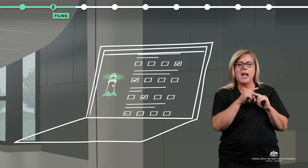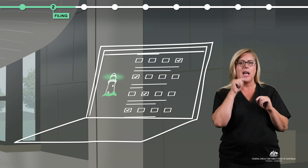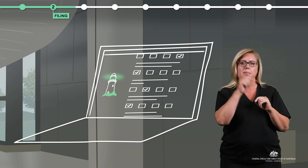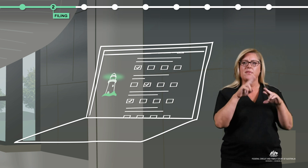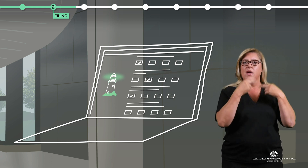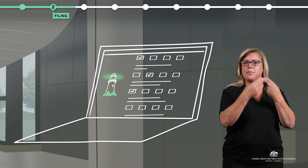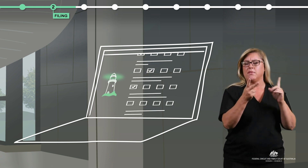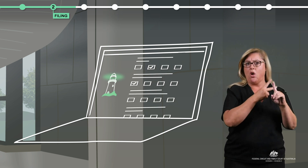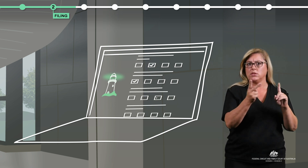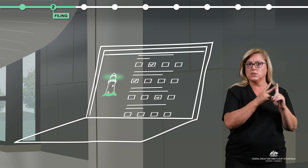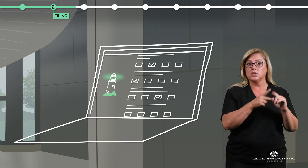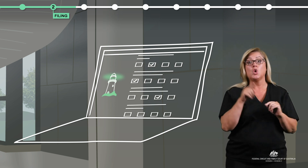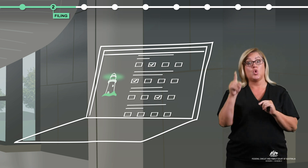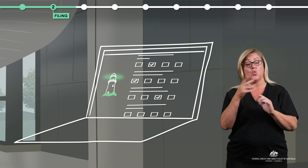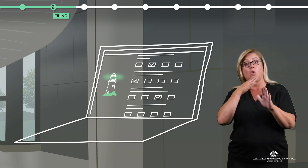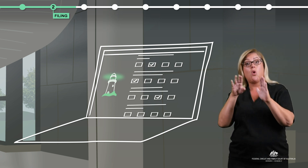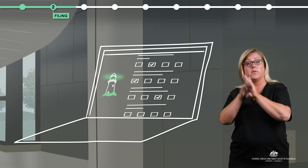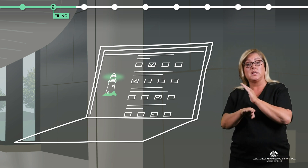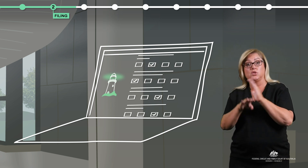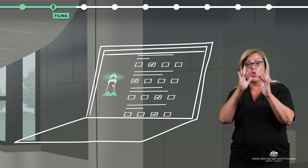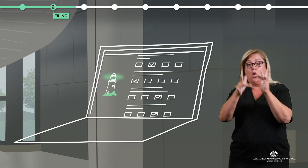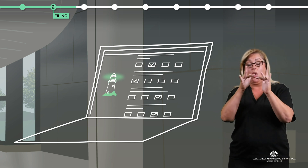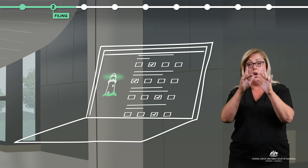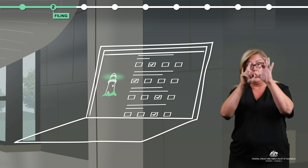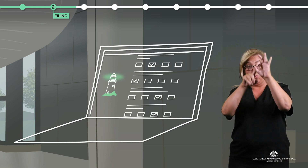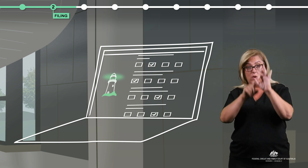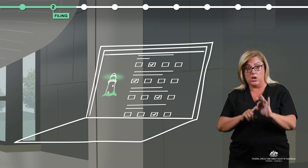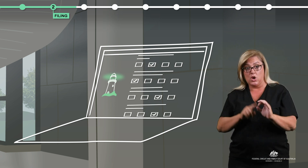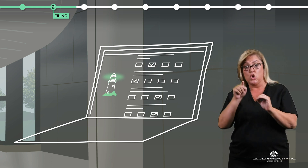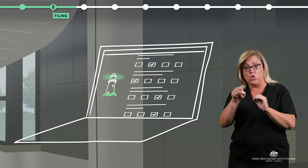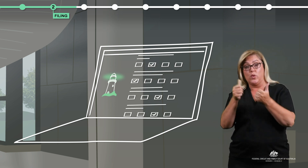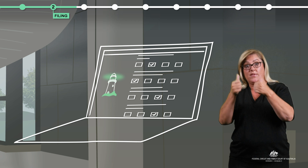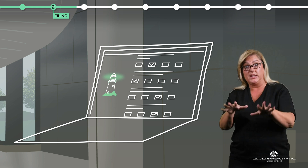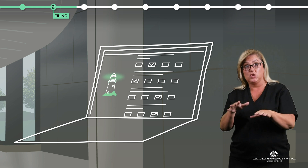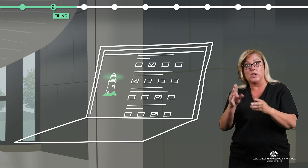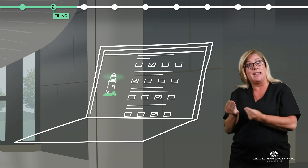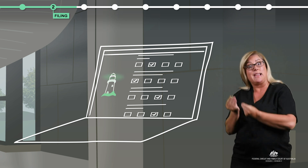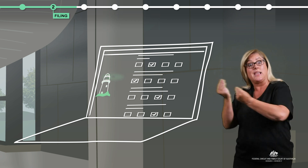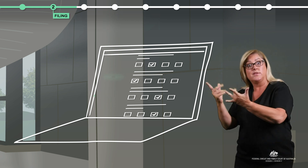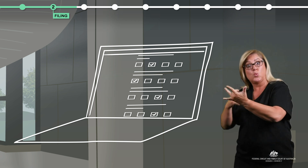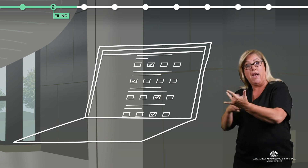by completing a confidential online questionnaire.